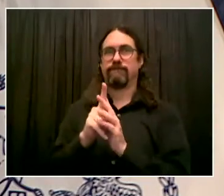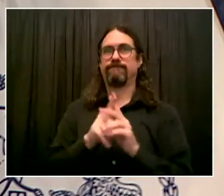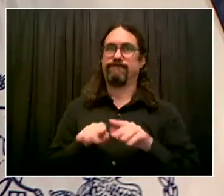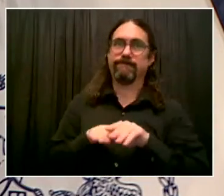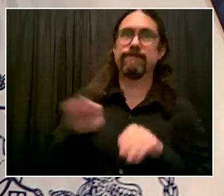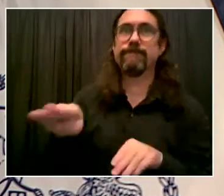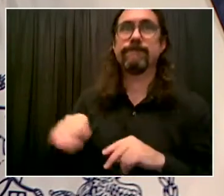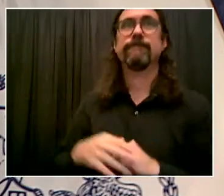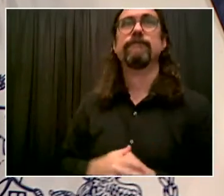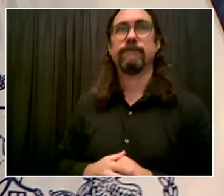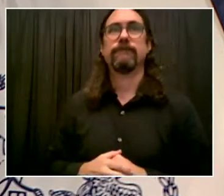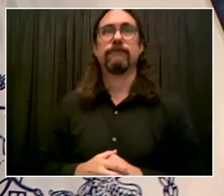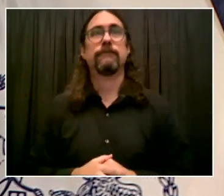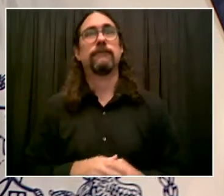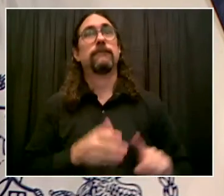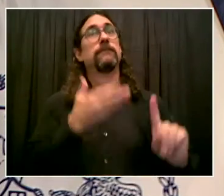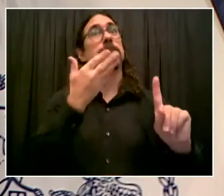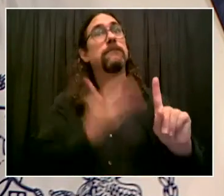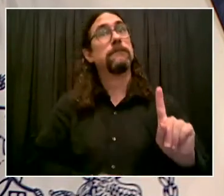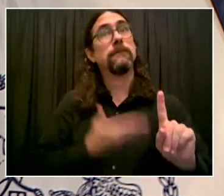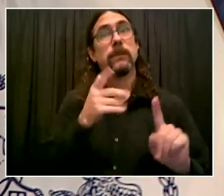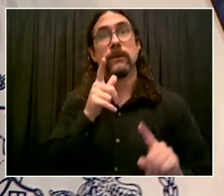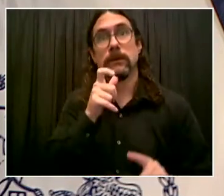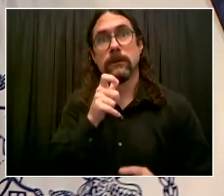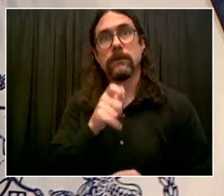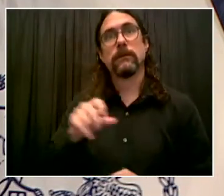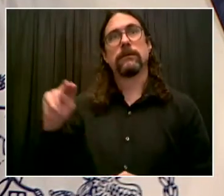ULTIMATELY PREVAIL, THE